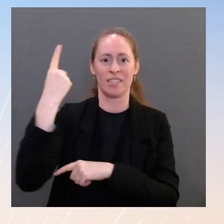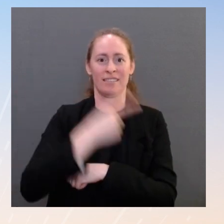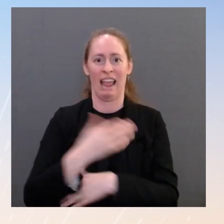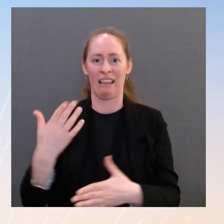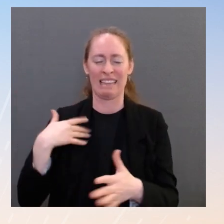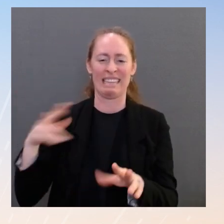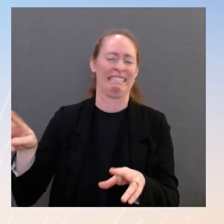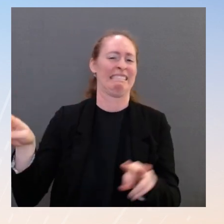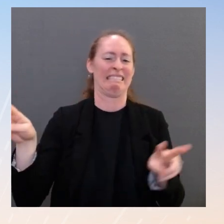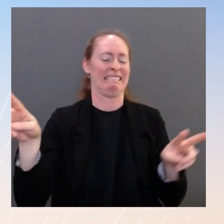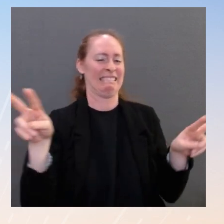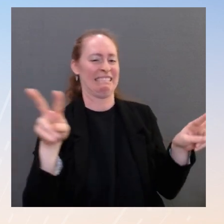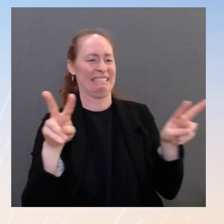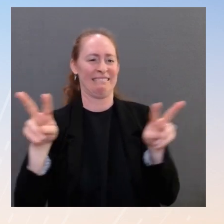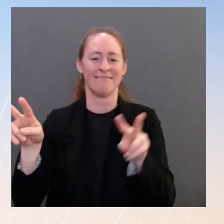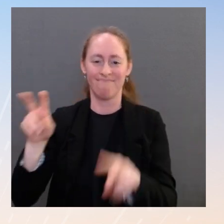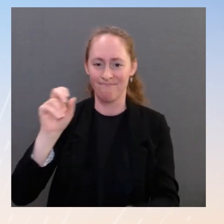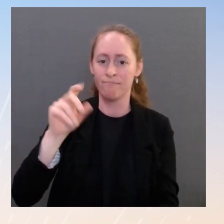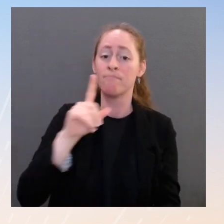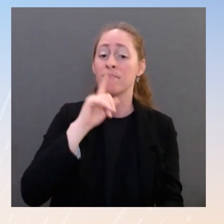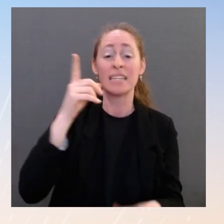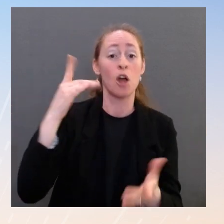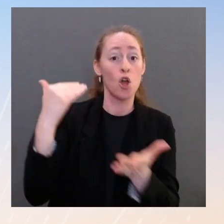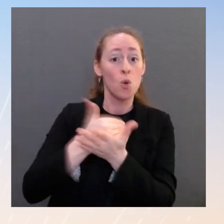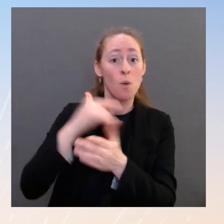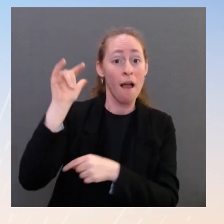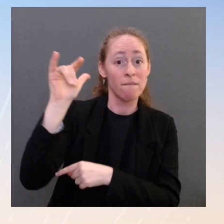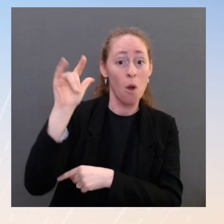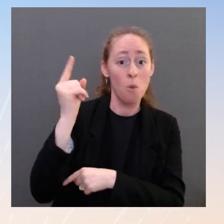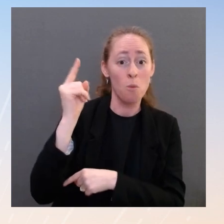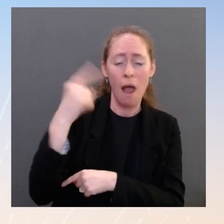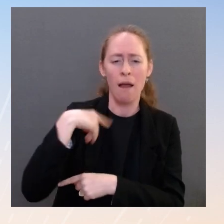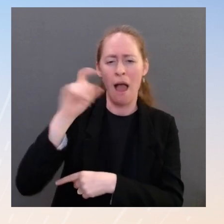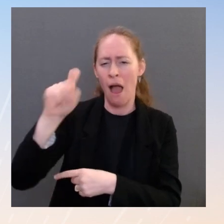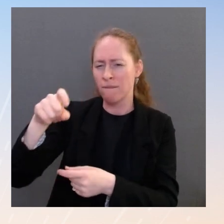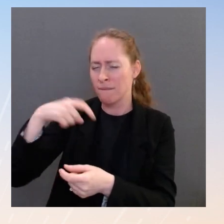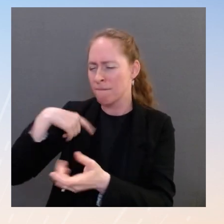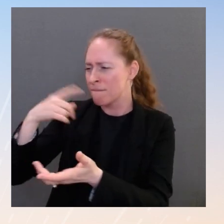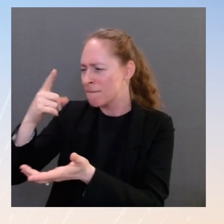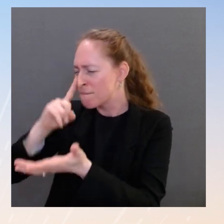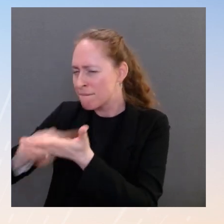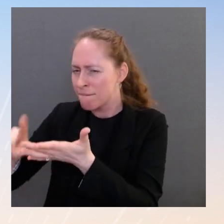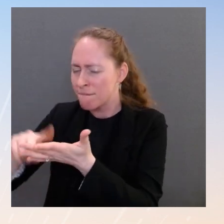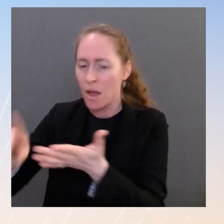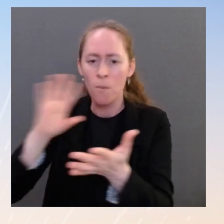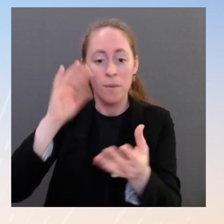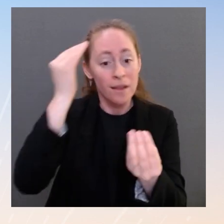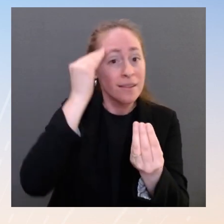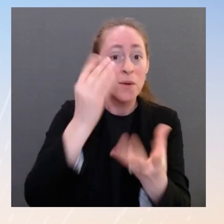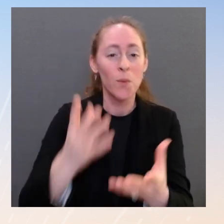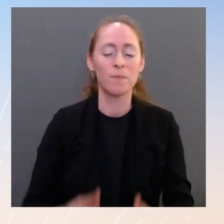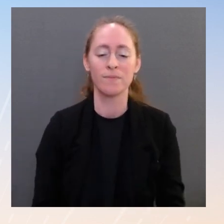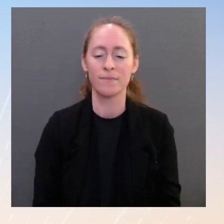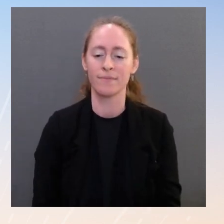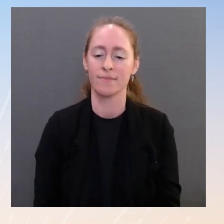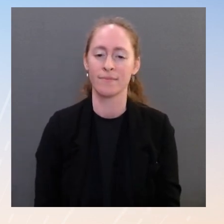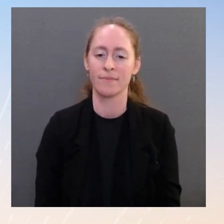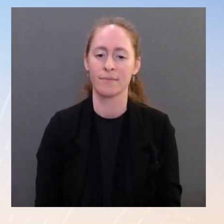I can certainly check and see what we know, and I can get back to you on that. Go ahead. The Press: Thanks, Jen. Do you know why the Vice President's doctor